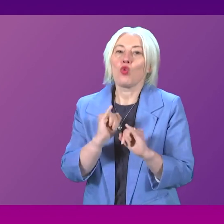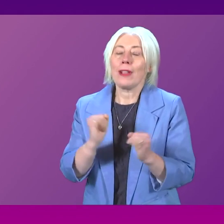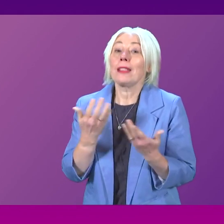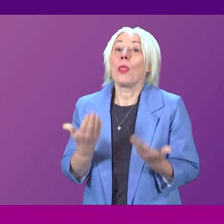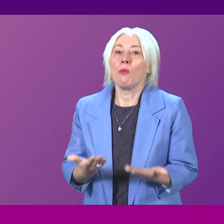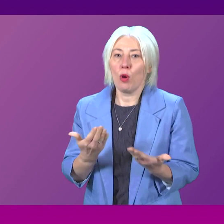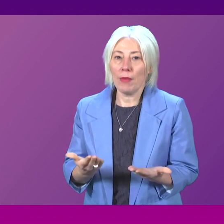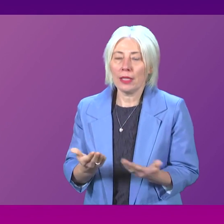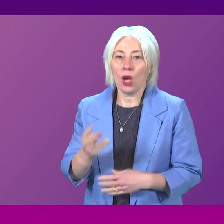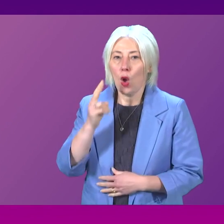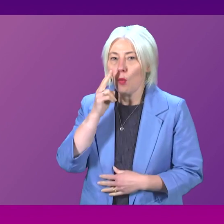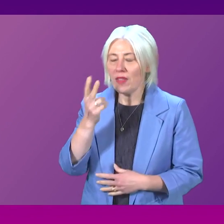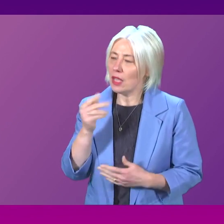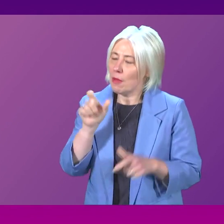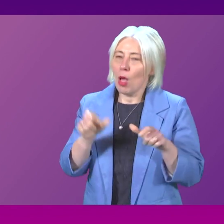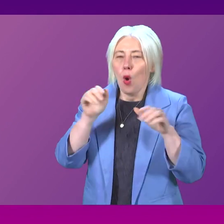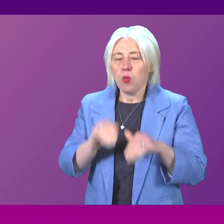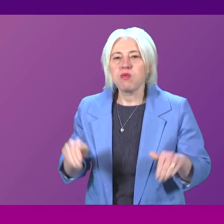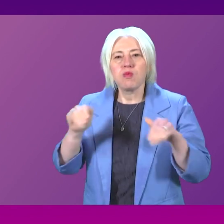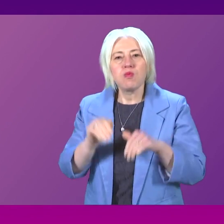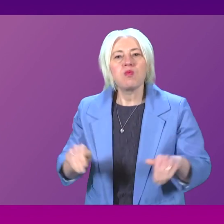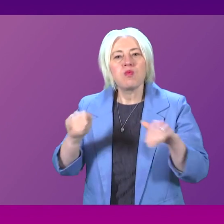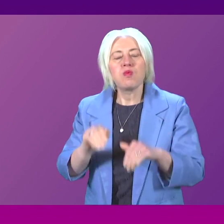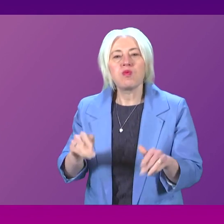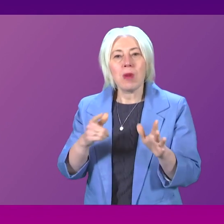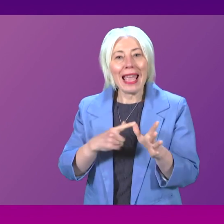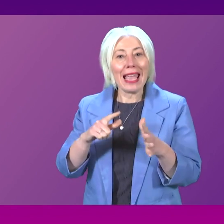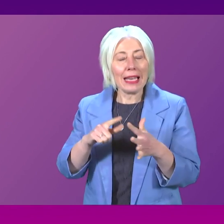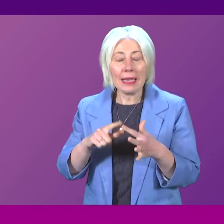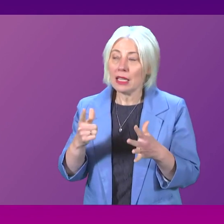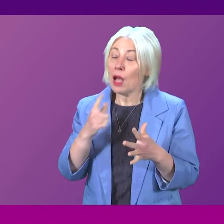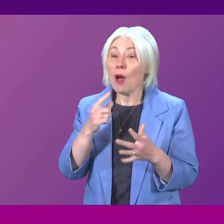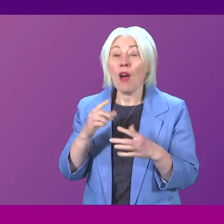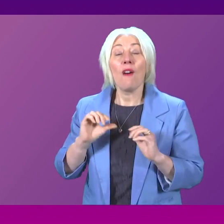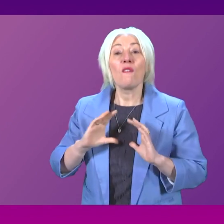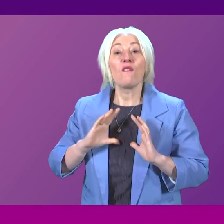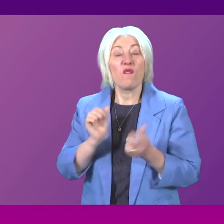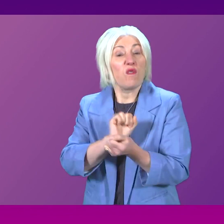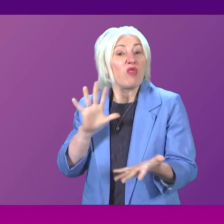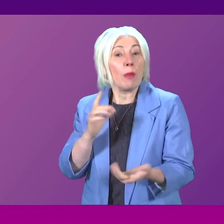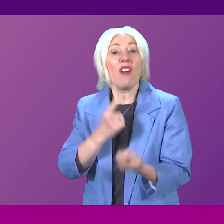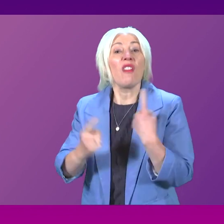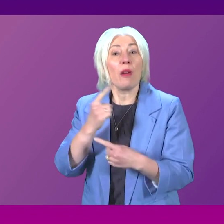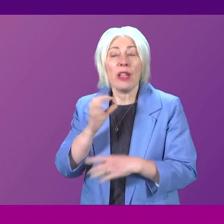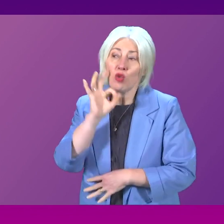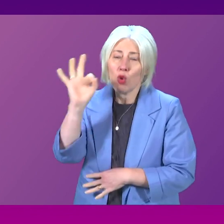We have seen record-breaking waits in our accident and emergency departments, but freedom of information requests reveal the scale of the problem.